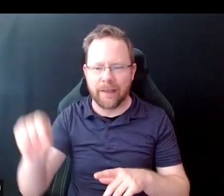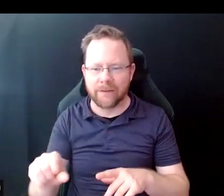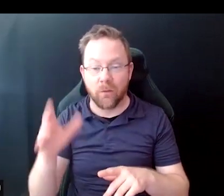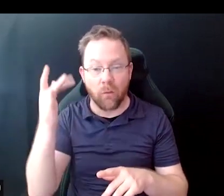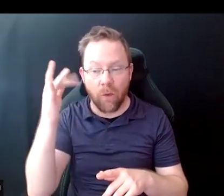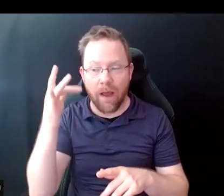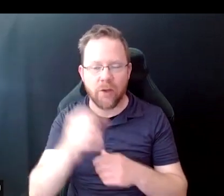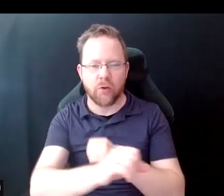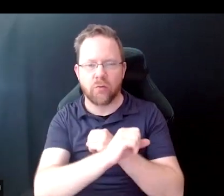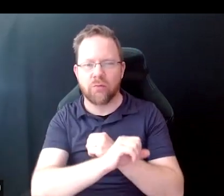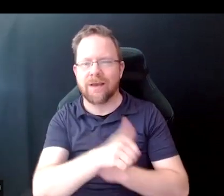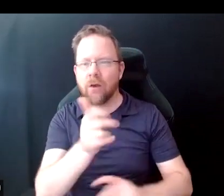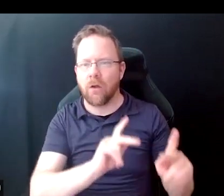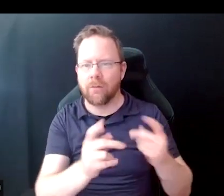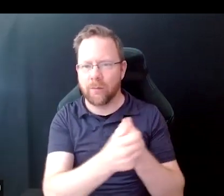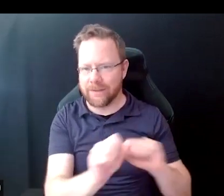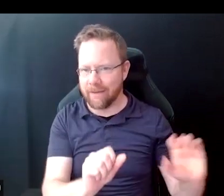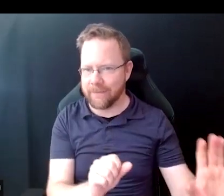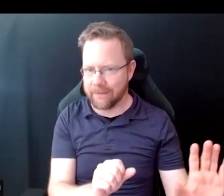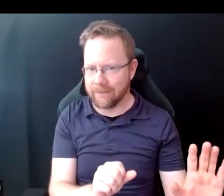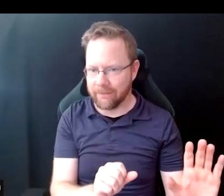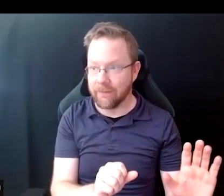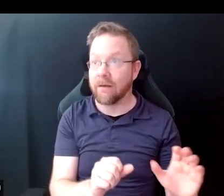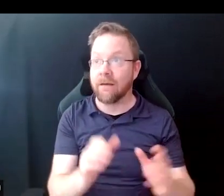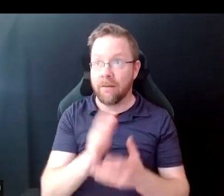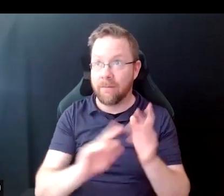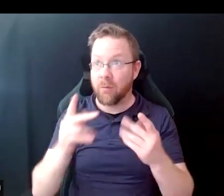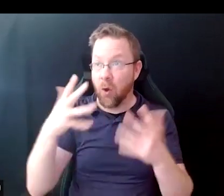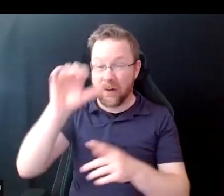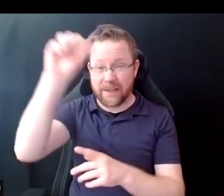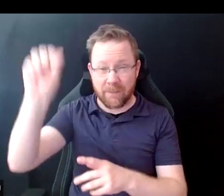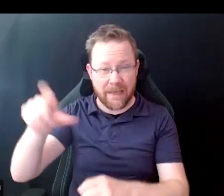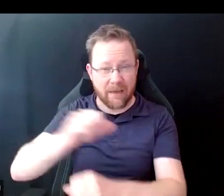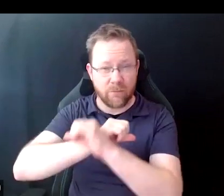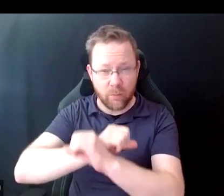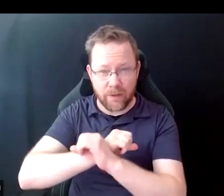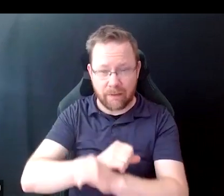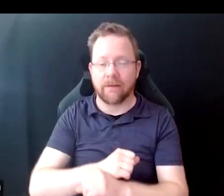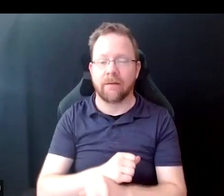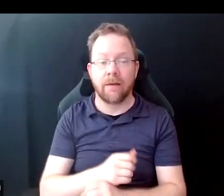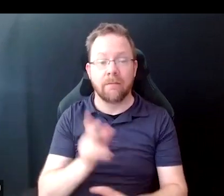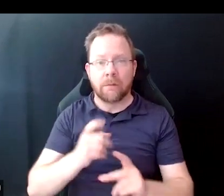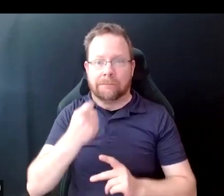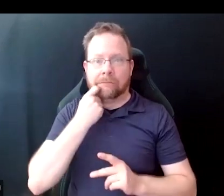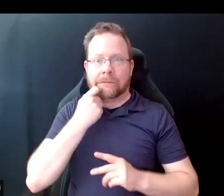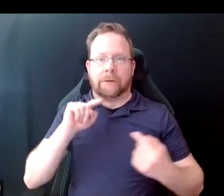and well-being of other people who are already in space. People who are recently injured probably are not good candidates